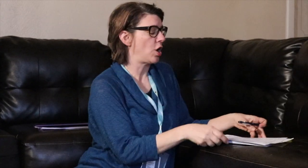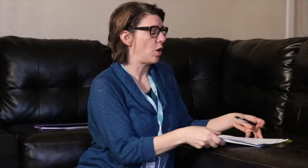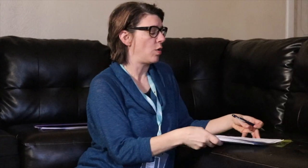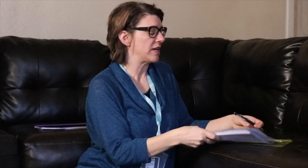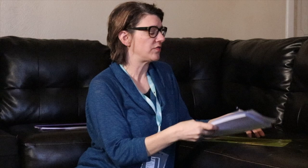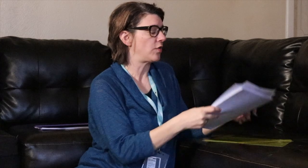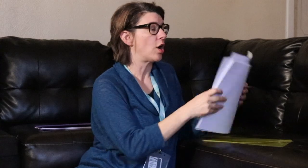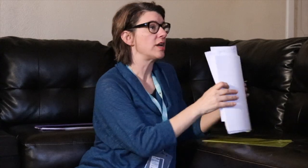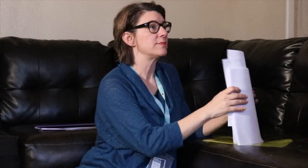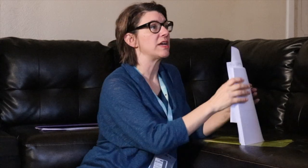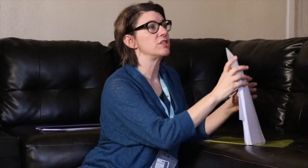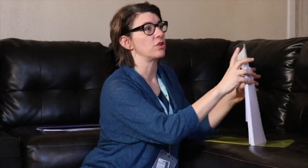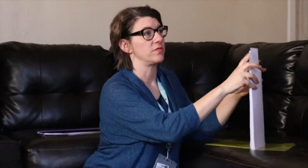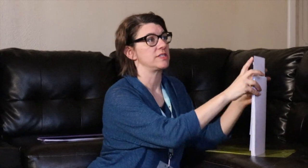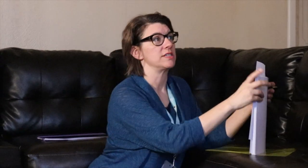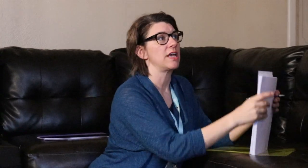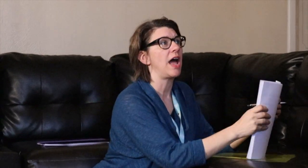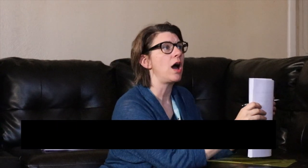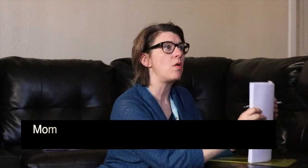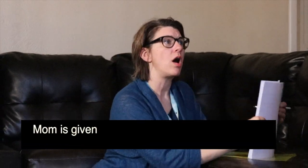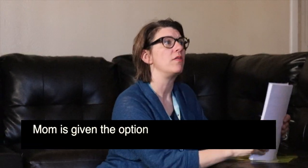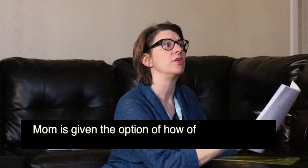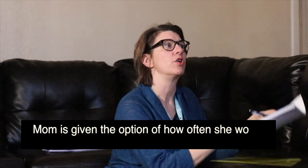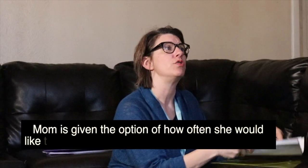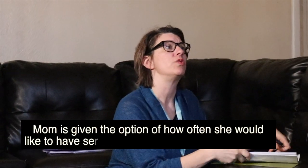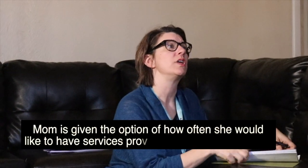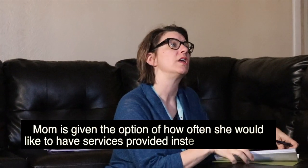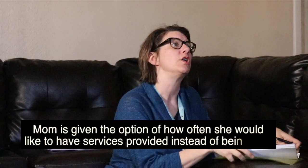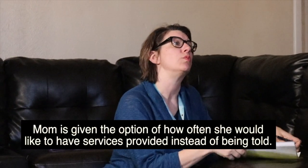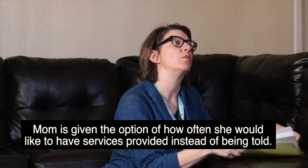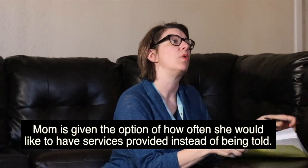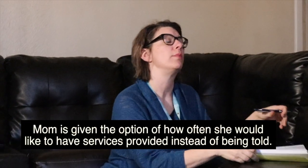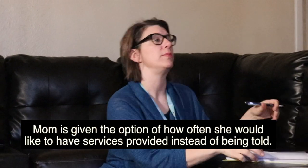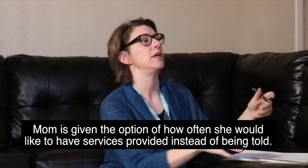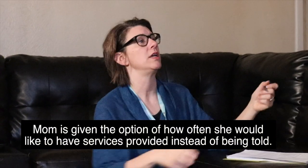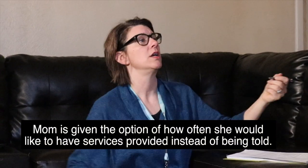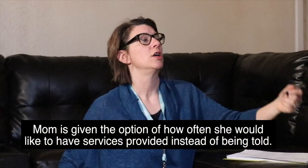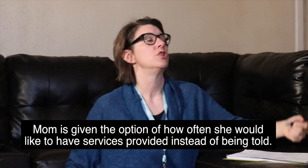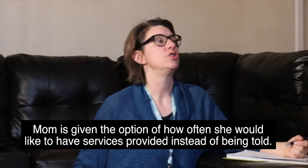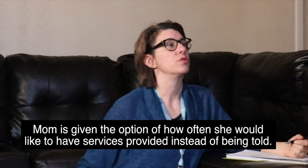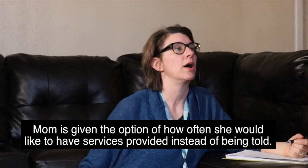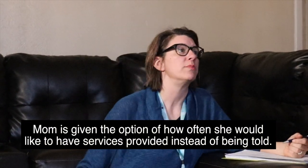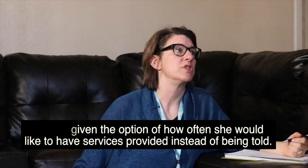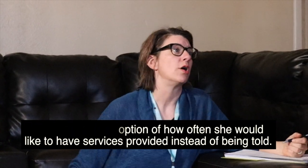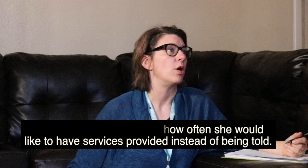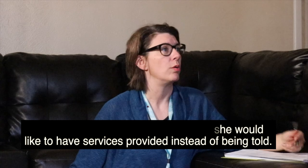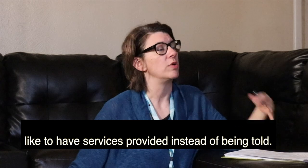So, as far as my services, how often are you thinking you would want me to come to the home?